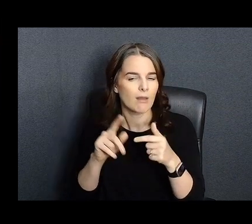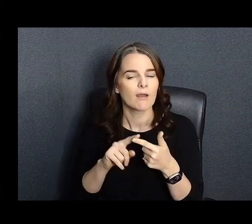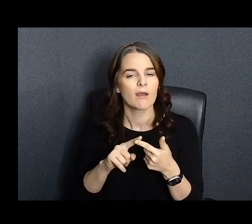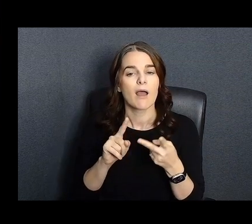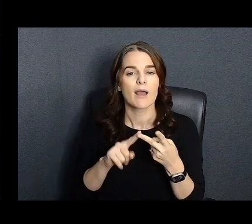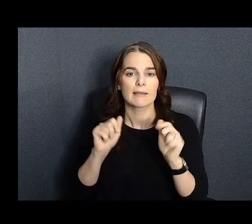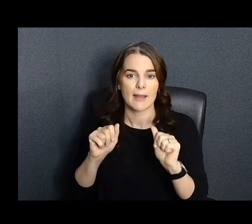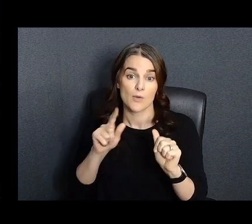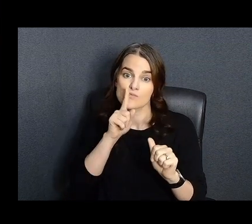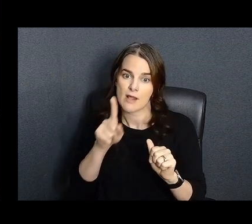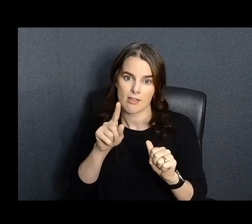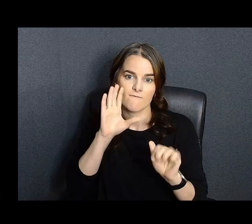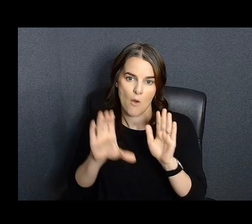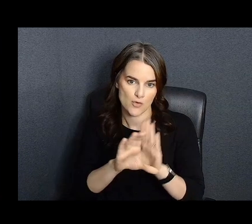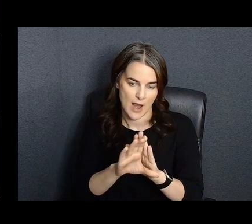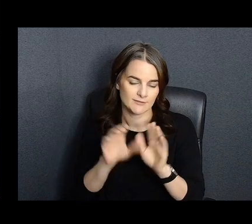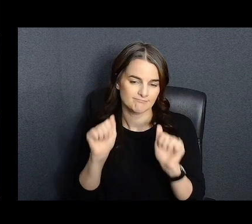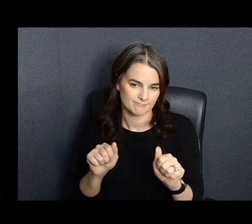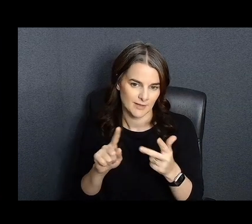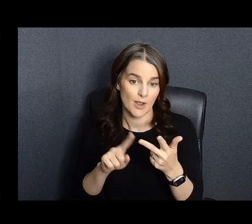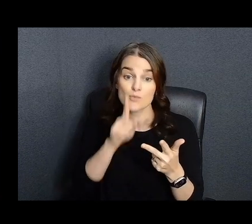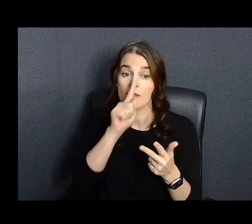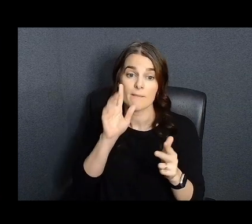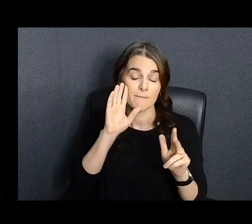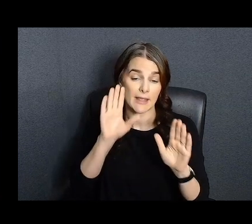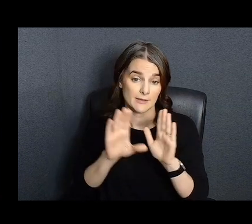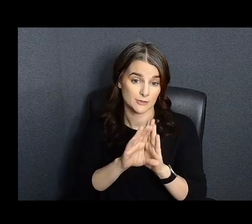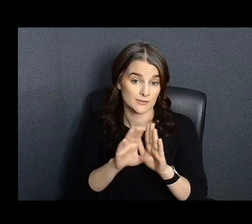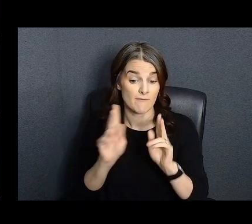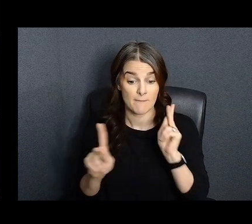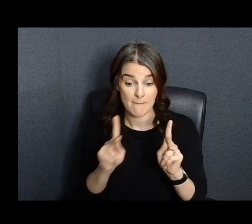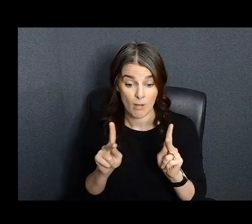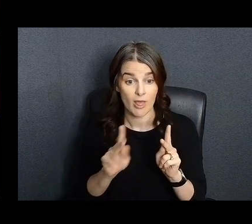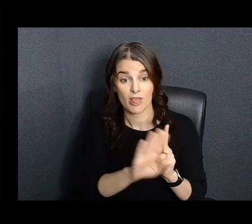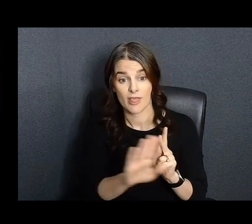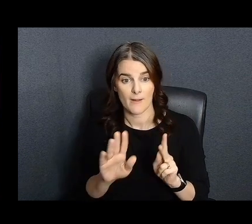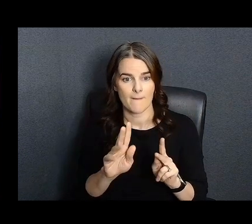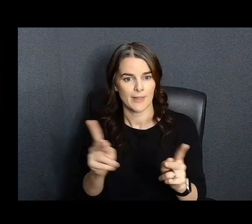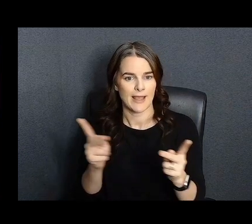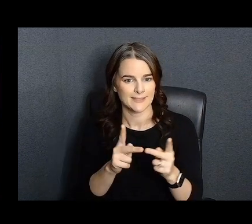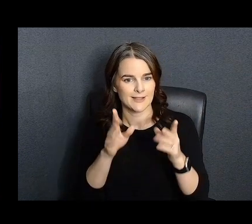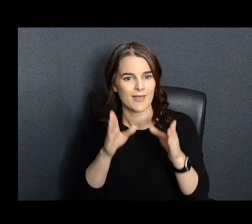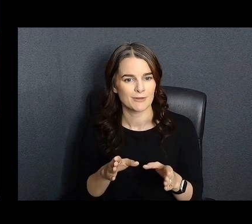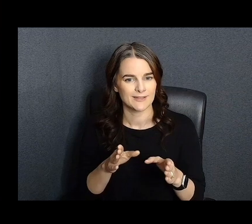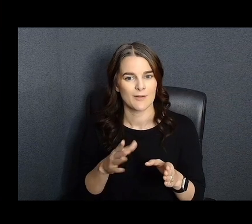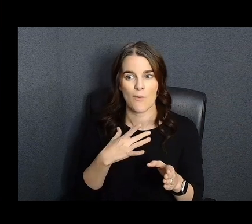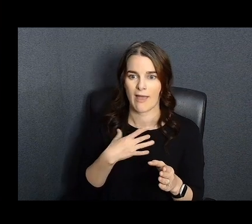You can upload real pictures of people or places that the individual likes to go, as well as changing